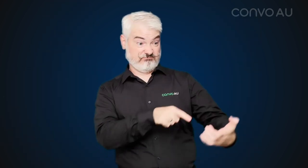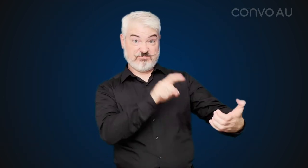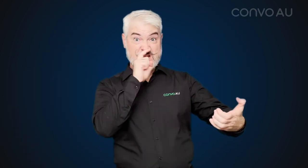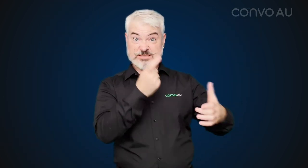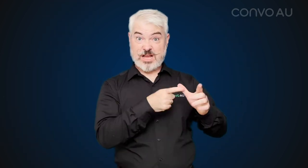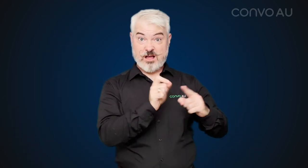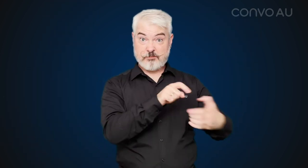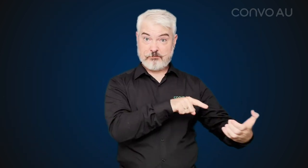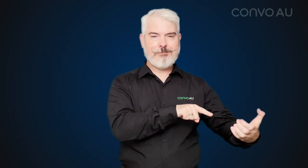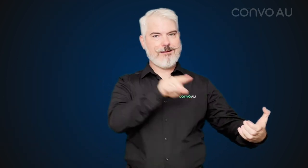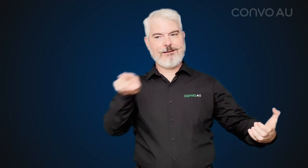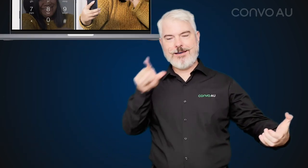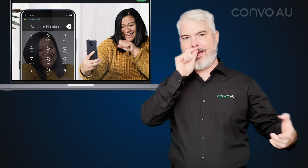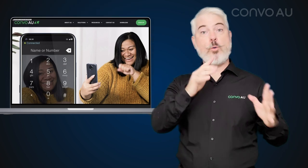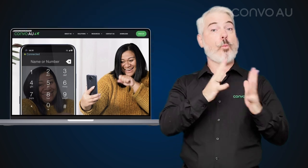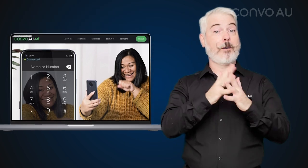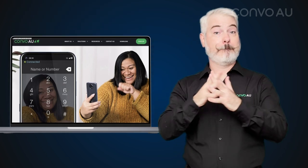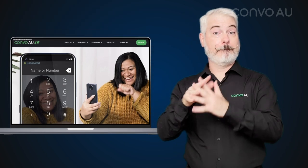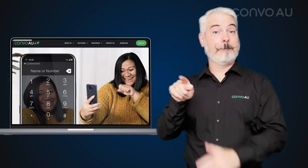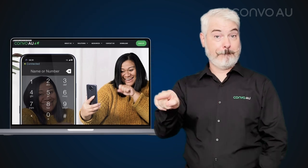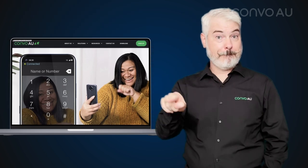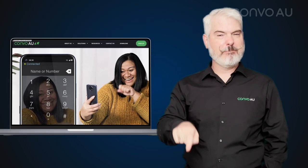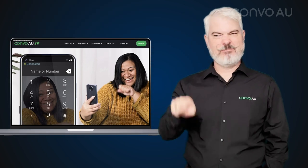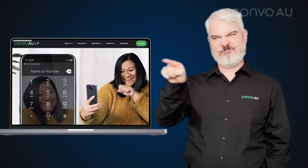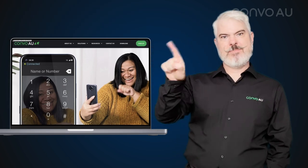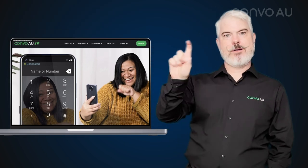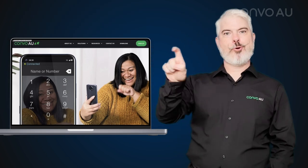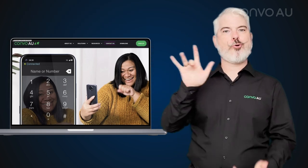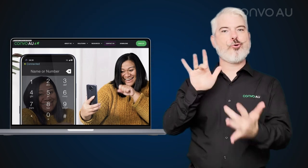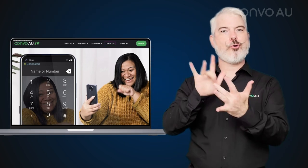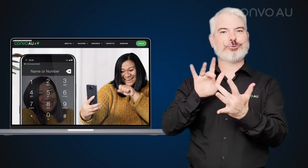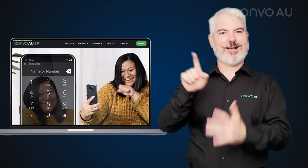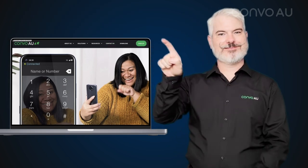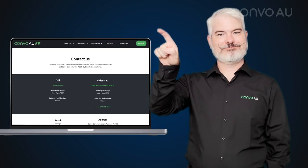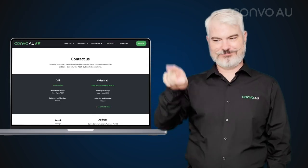If you can’t do this, you can go to our website at https://www.convoaustralia.com/contact